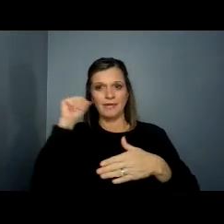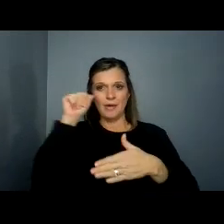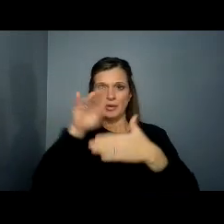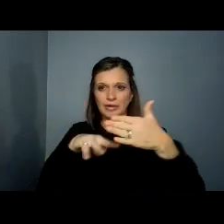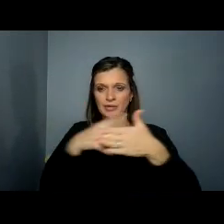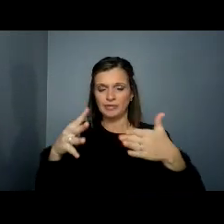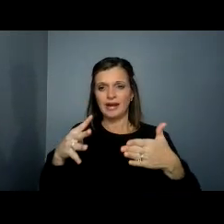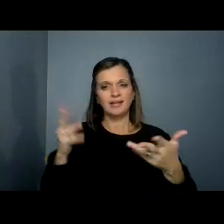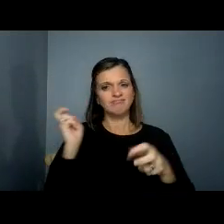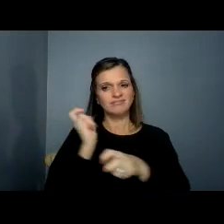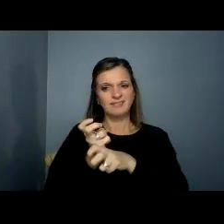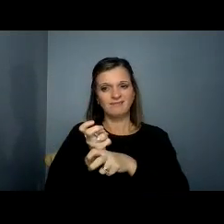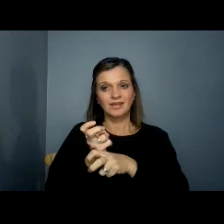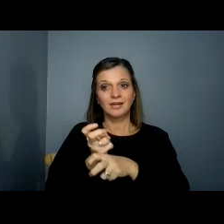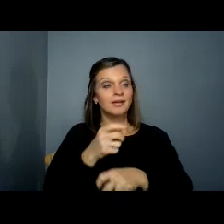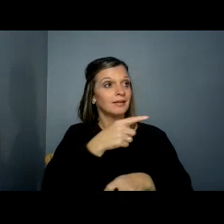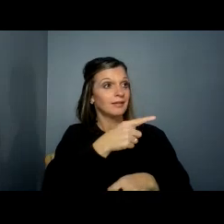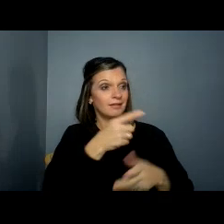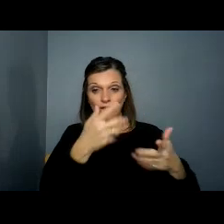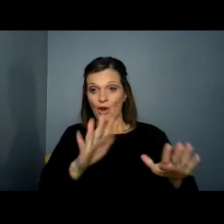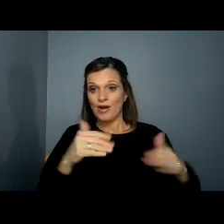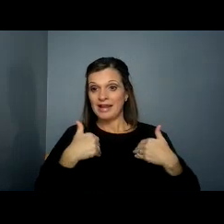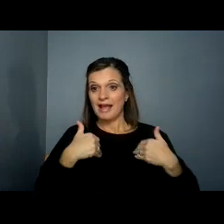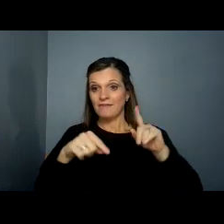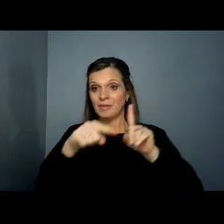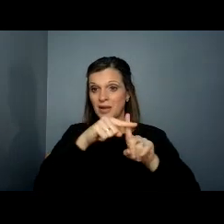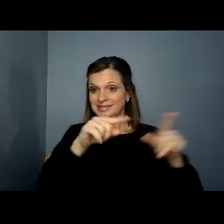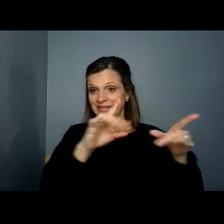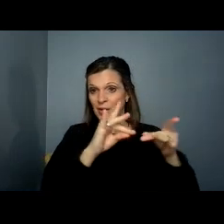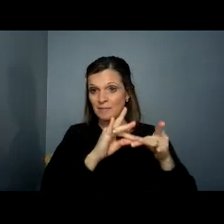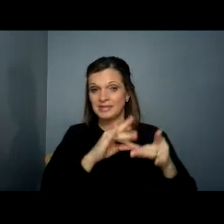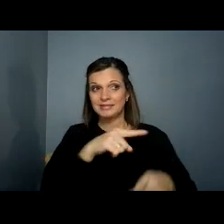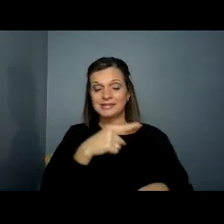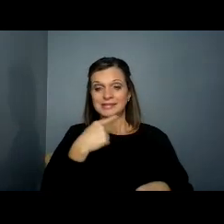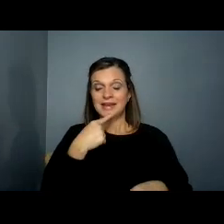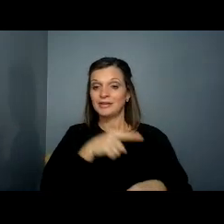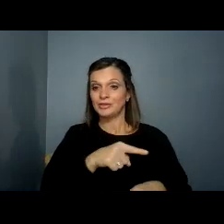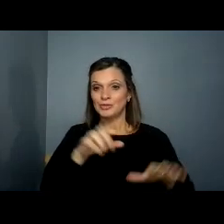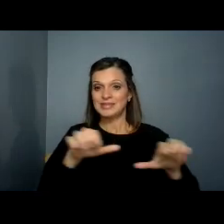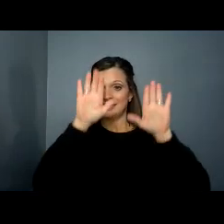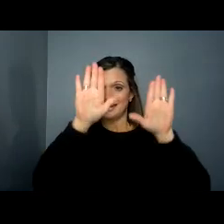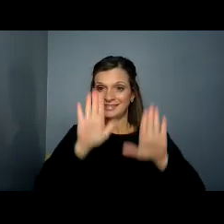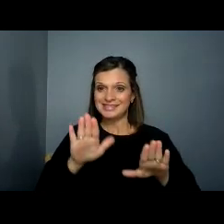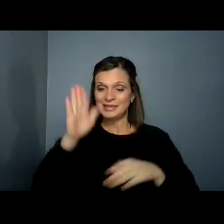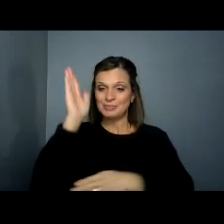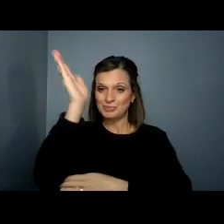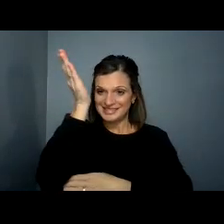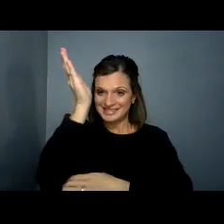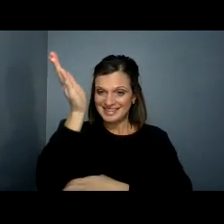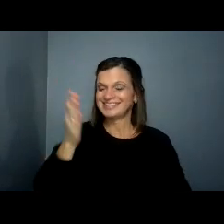Oh, you've already got positive comments saying you did an excellent presentation. Thank you. Thanks. Great presentation.